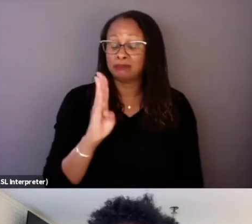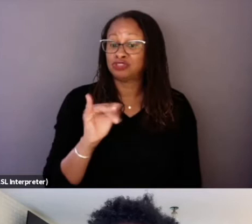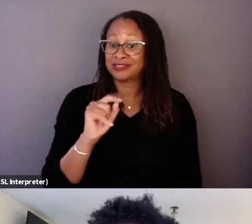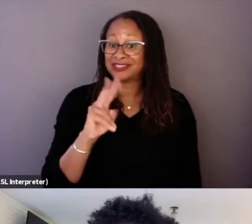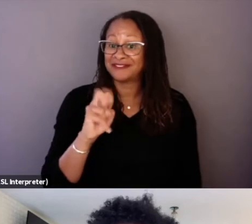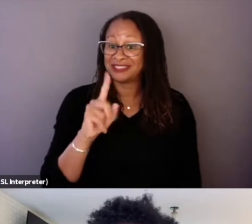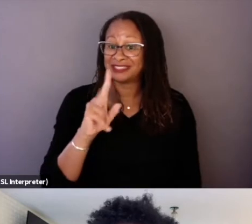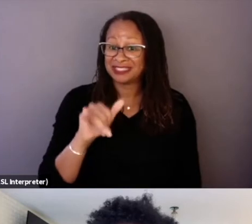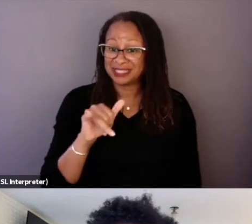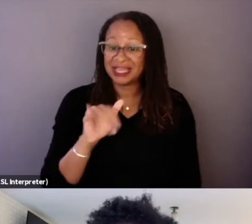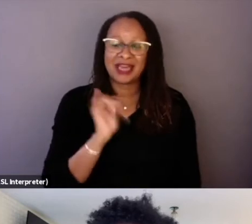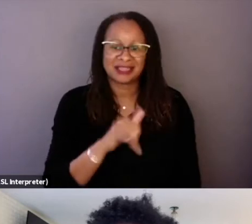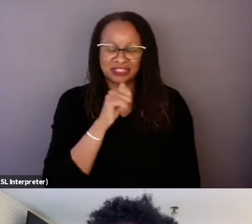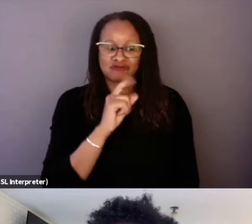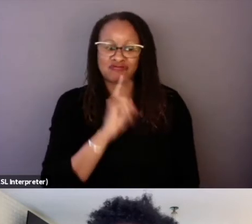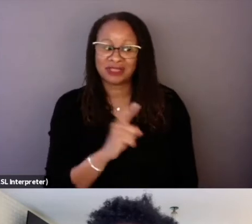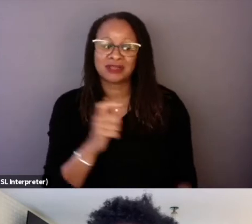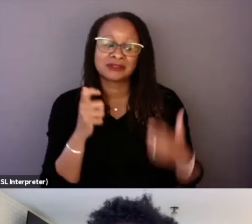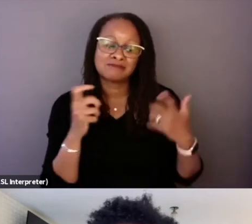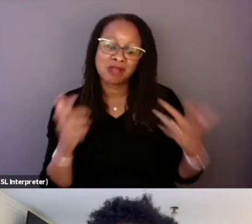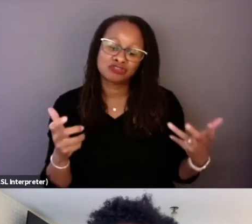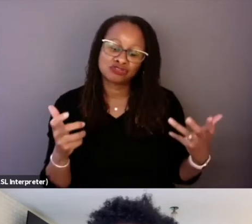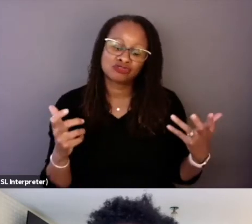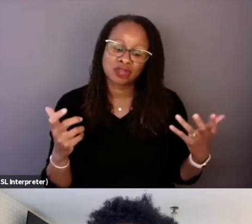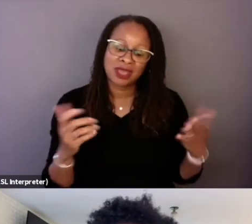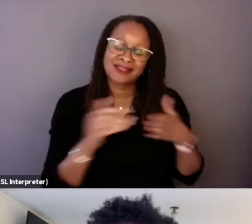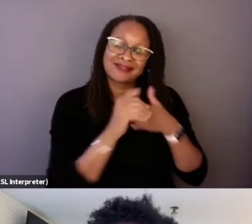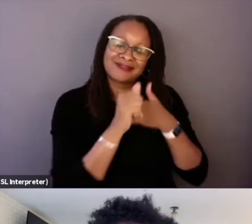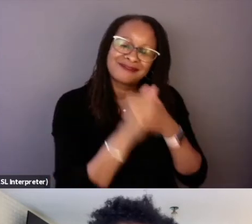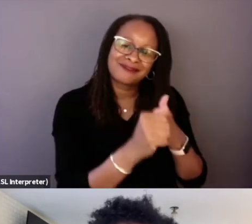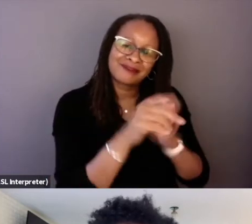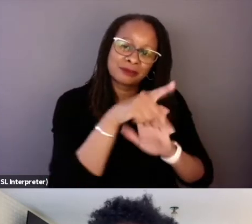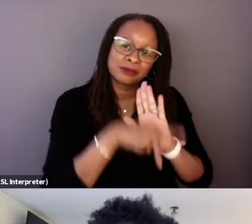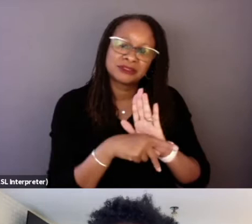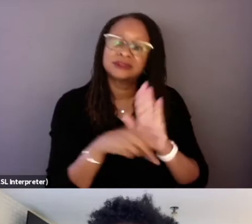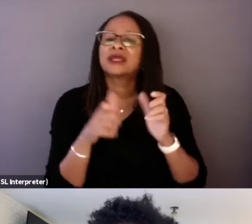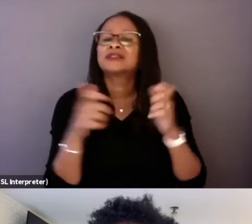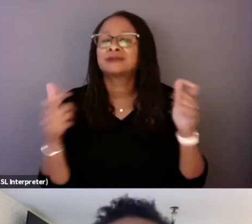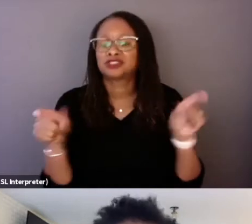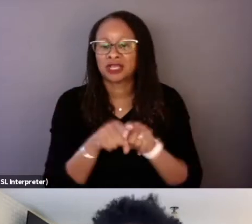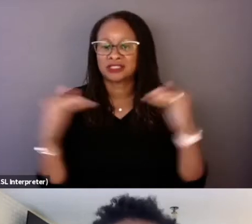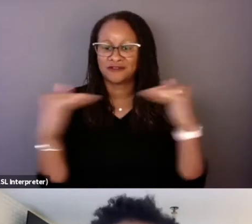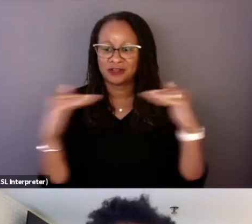wasn't really as much kind of the guiding principle as much as fairness to make sure that, you know,